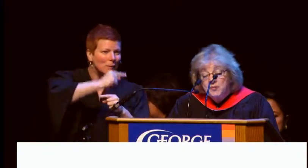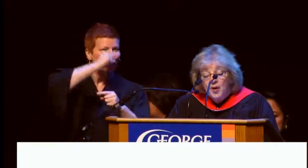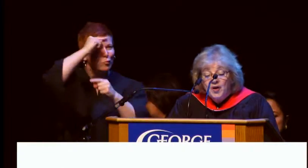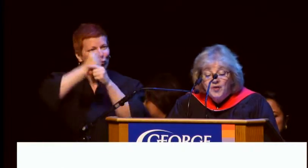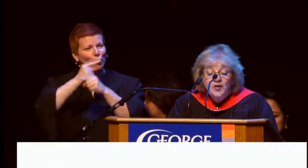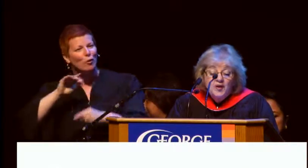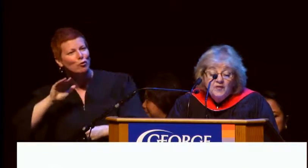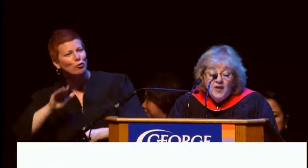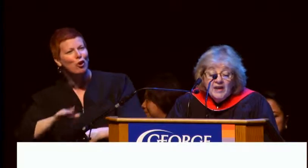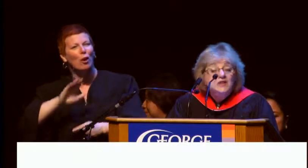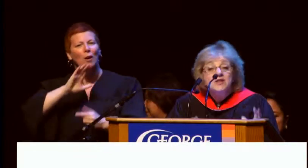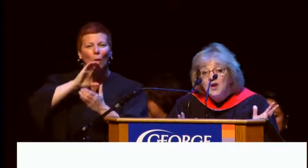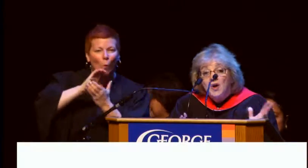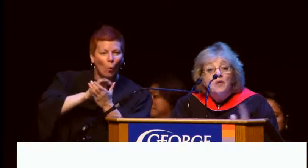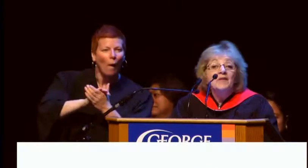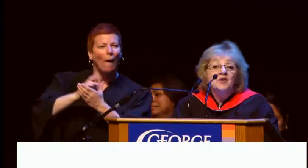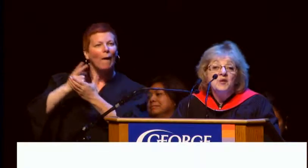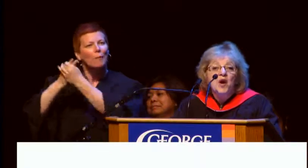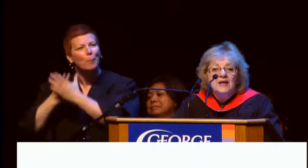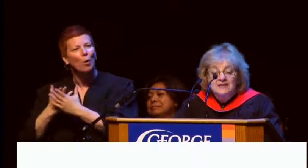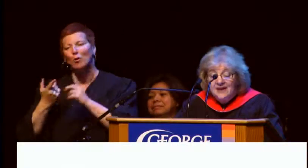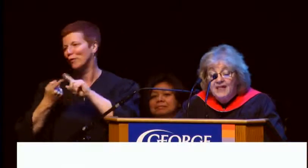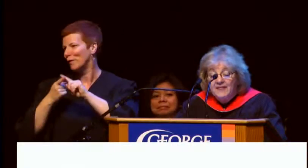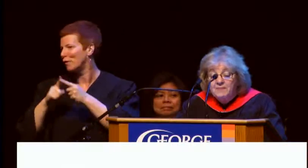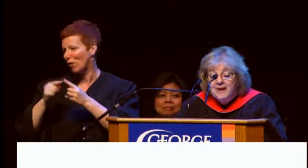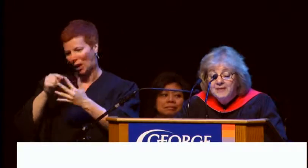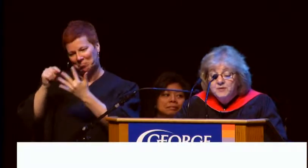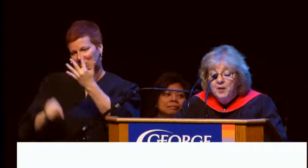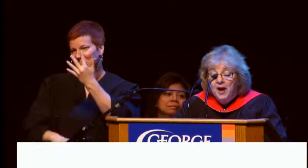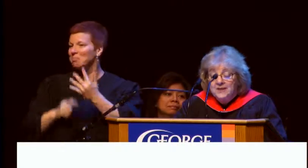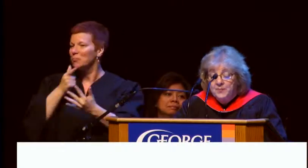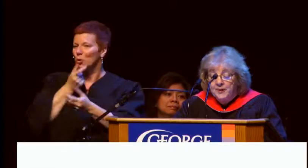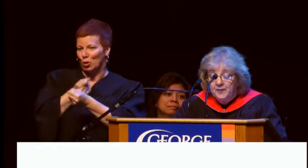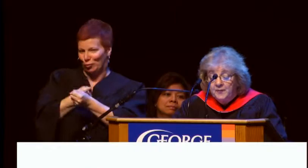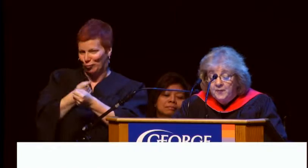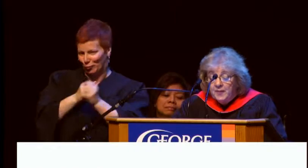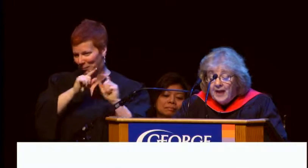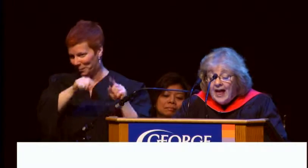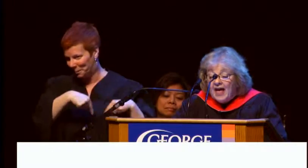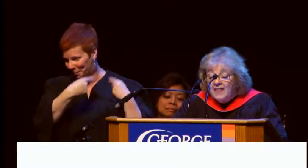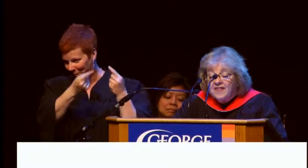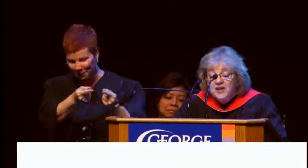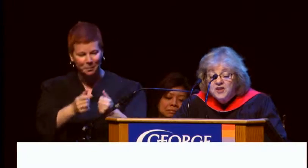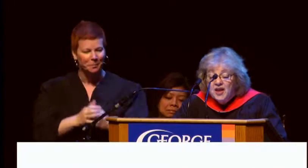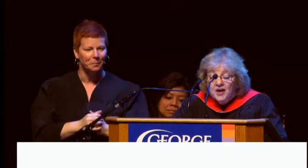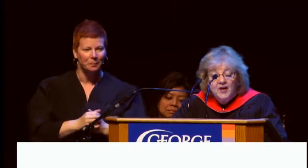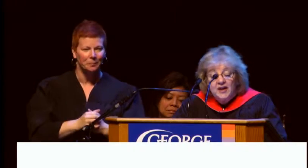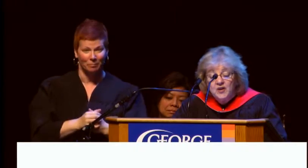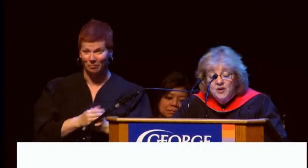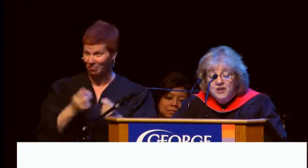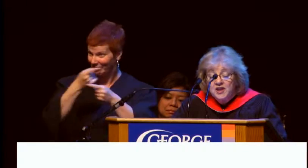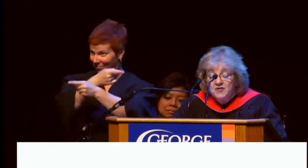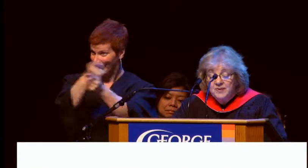PARTNER, OR FRIEND, WHOEVER IT WAS THAT MADE THIS POSSIBLE. THIS SHARE IN YOUR ACHIEVEMENT.